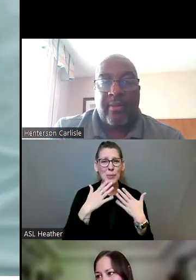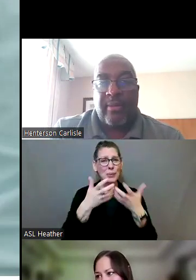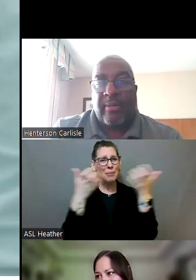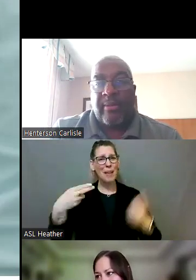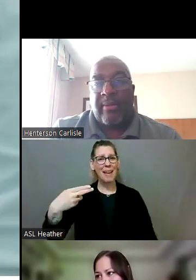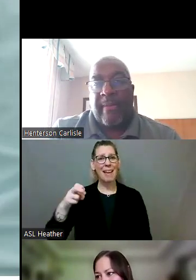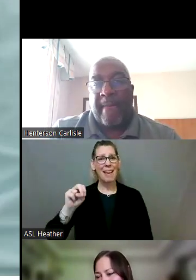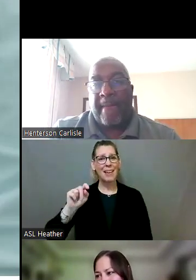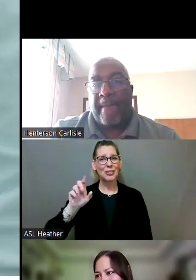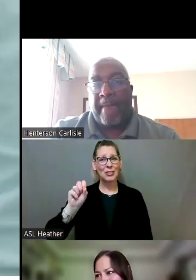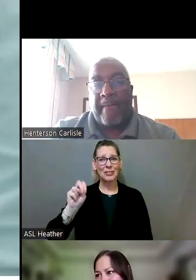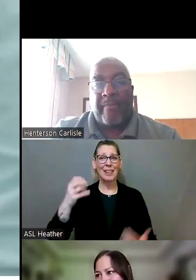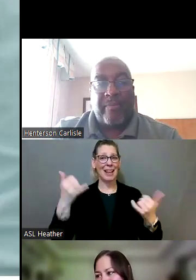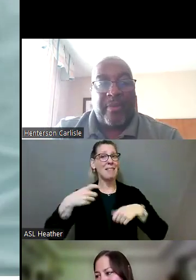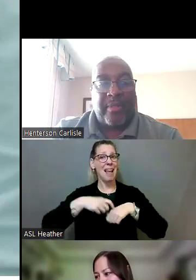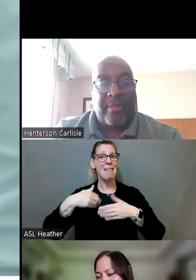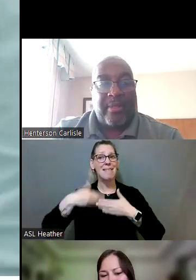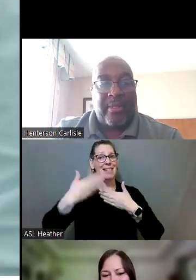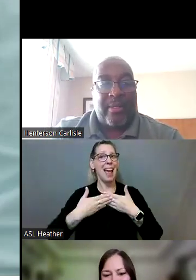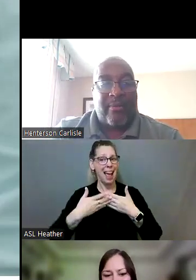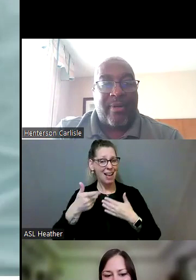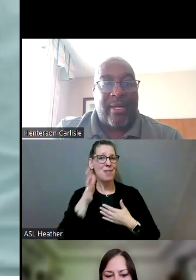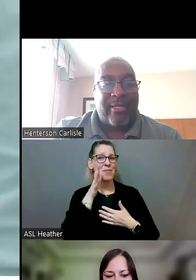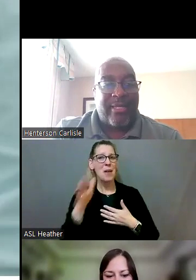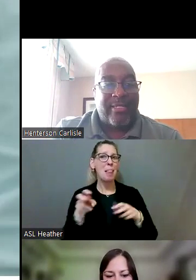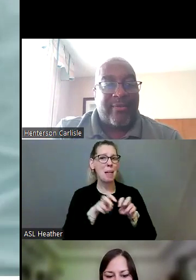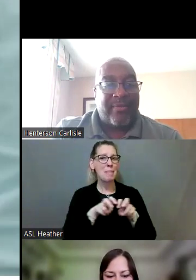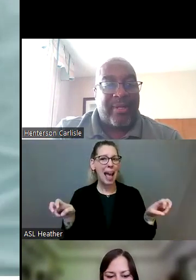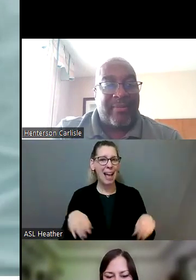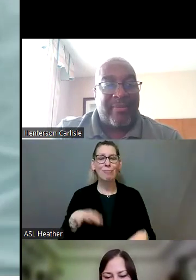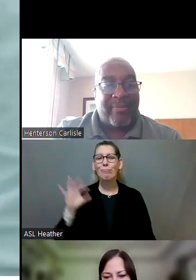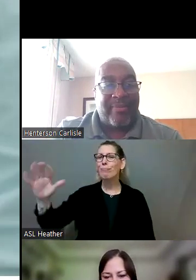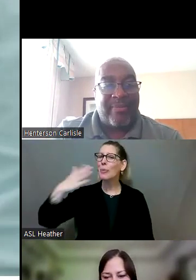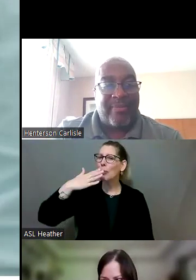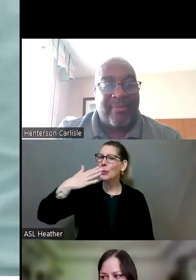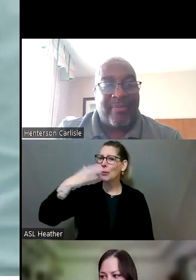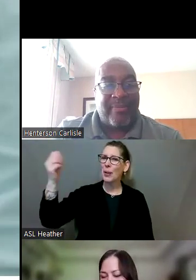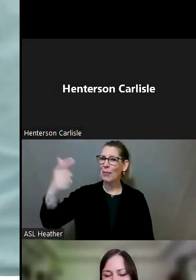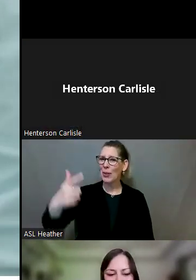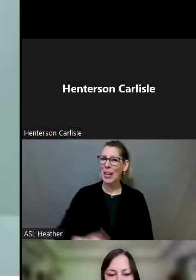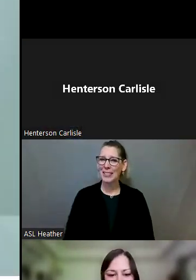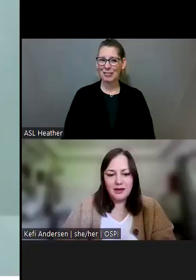and I think it's time for us to move on to our panel. Thanks everyone, thank you,